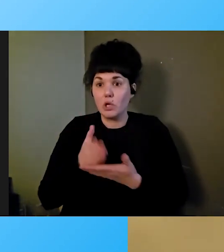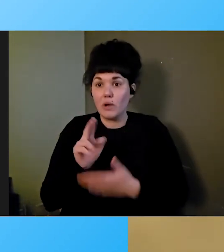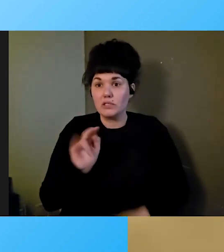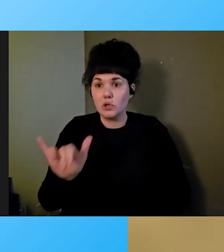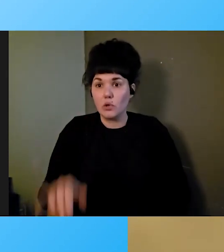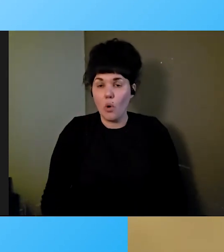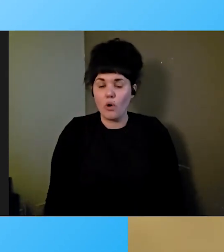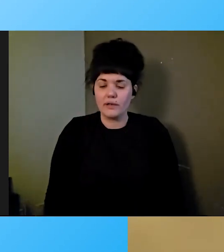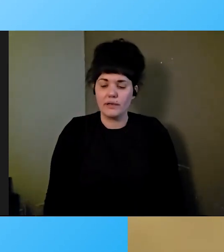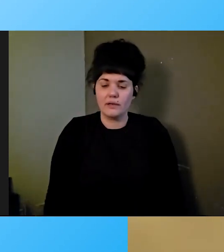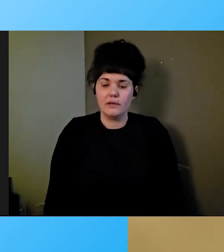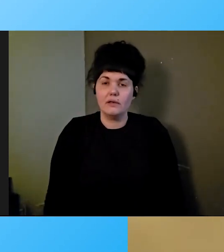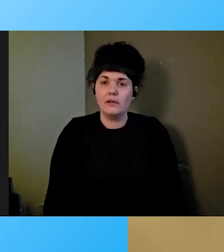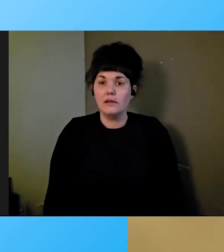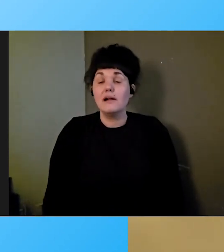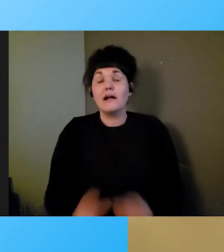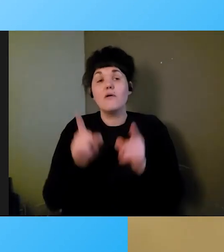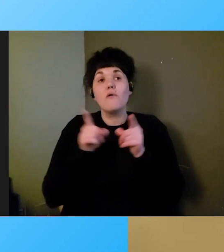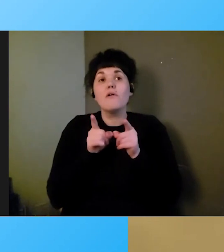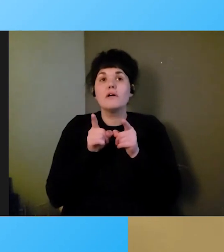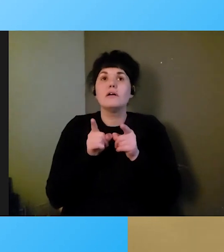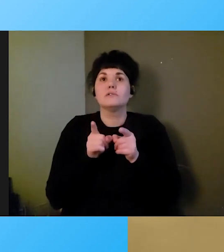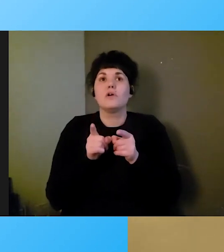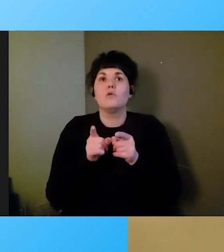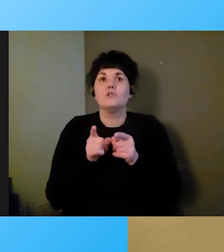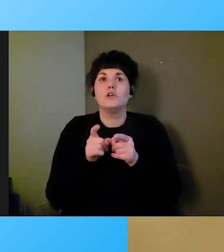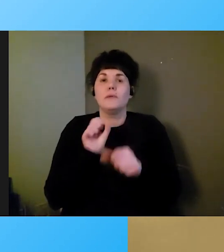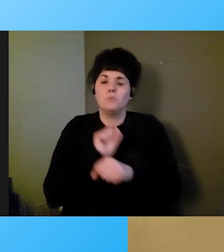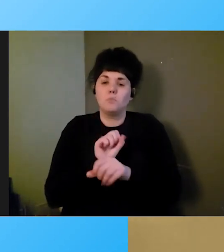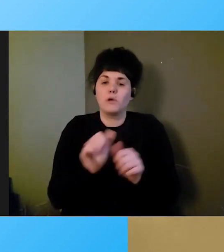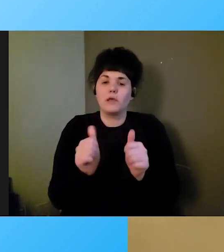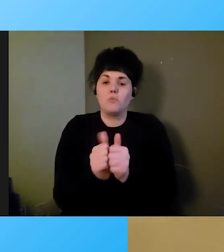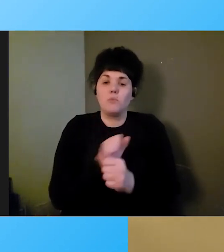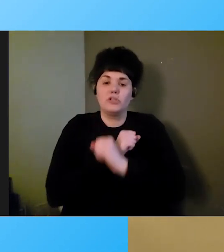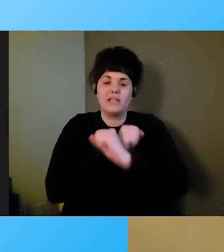to be with protection and advocacy colleagues. Because